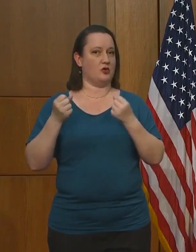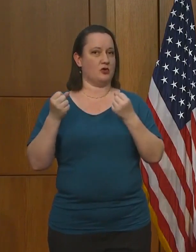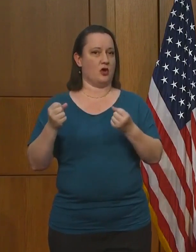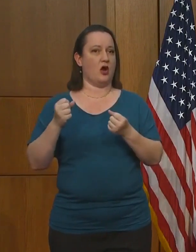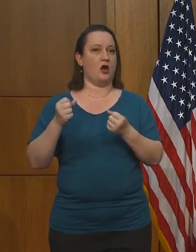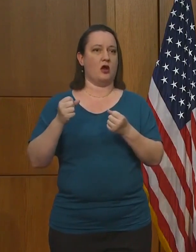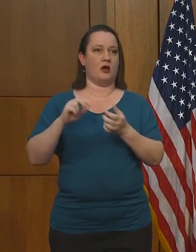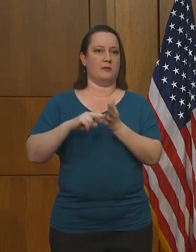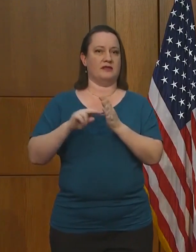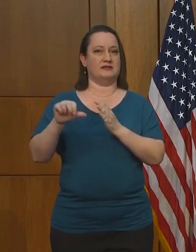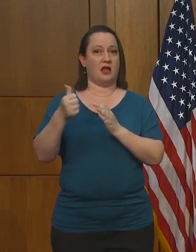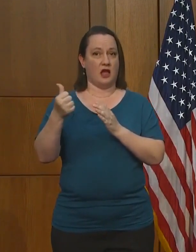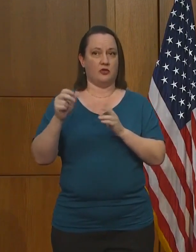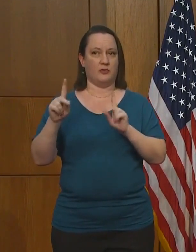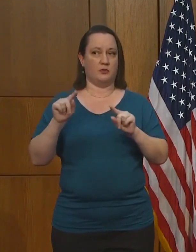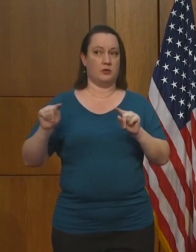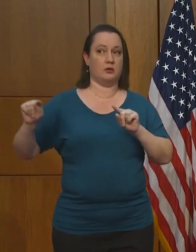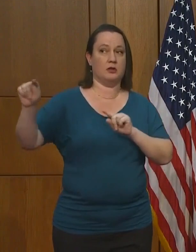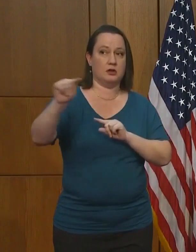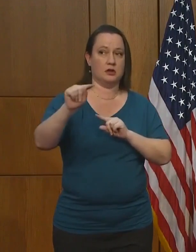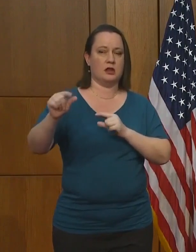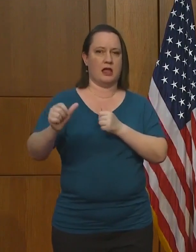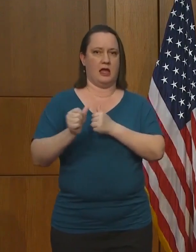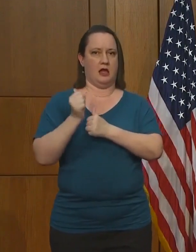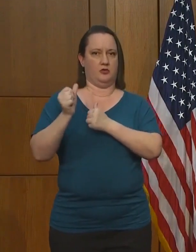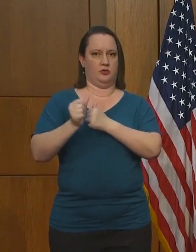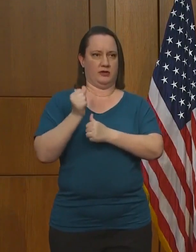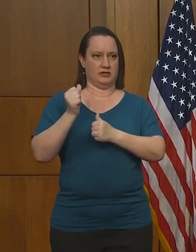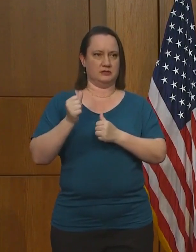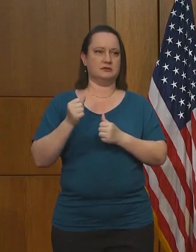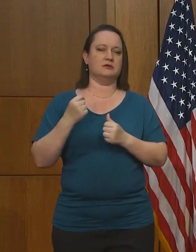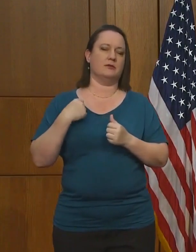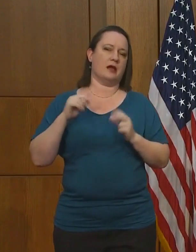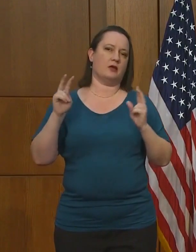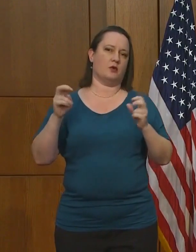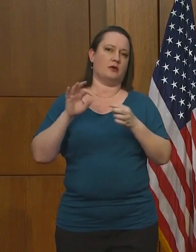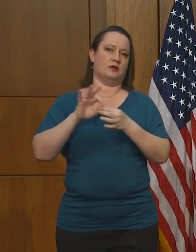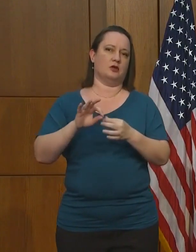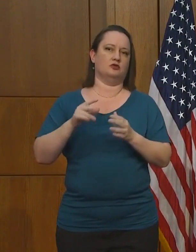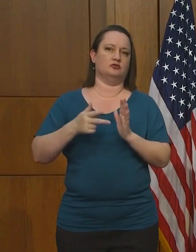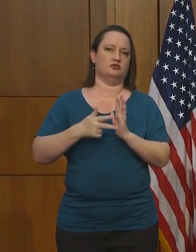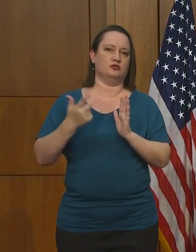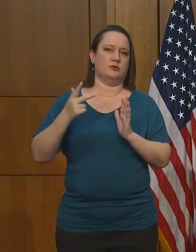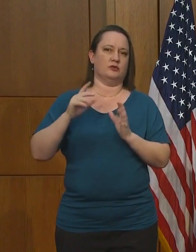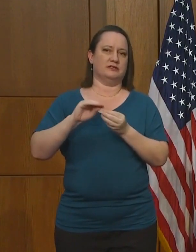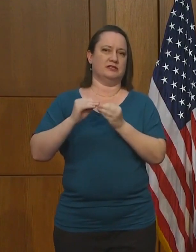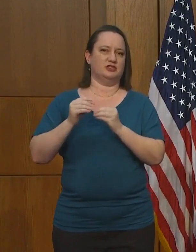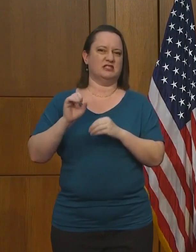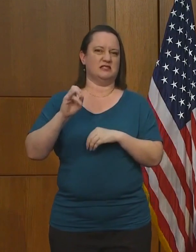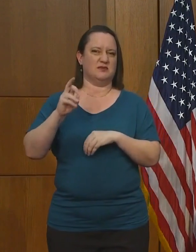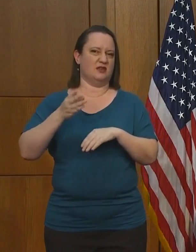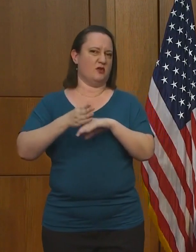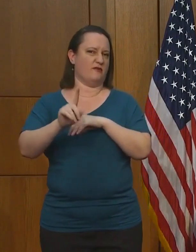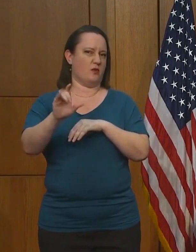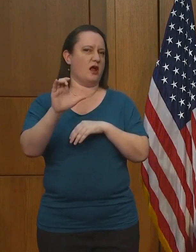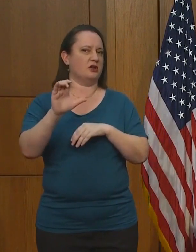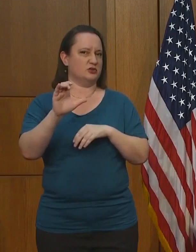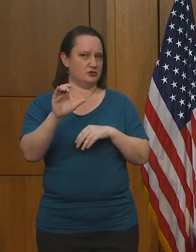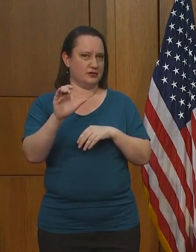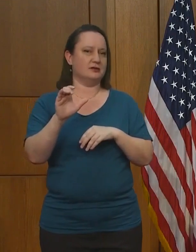PROBLEM THAT YEAH. SPEAKER WHAT KIND OF CAR IN THE COUNTRY GOOD AFTERNOON THE QUESTION IT WITH RESPECT TO TRIPLE DIGIT SPEEDS